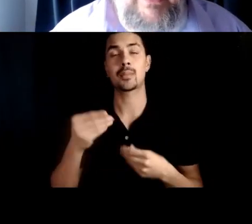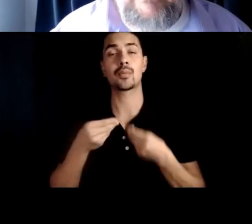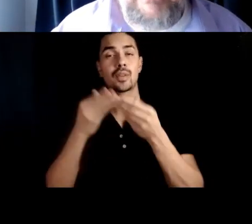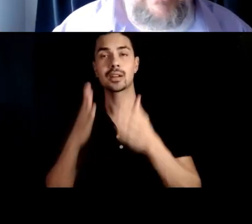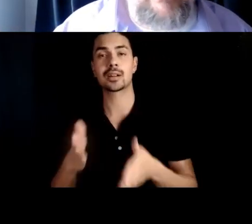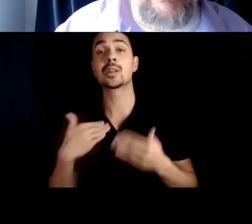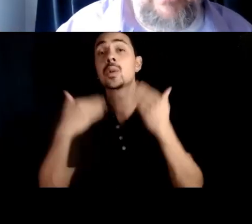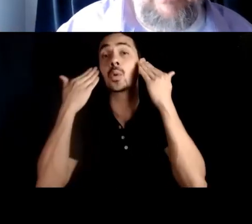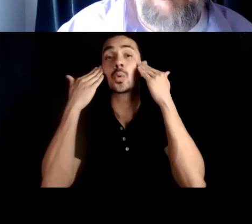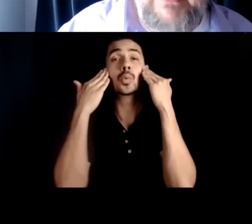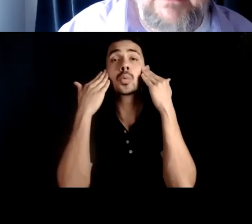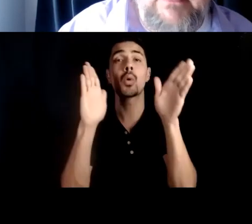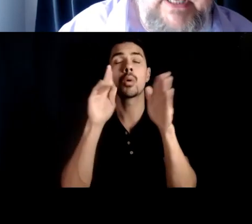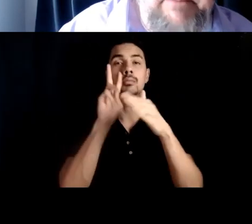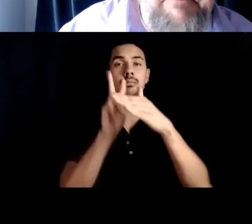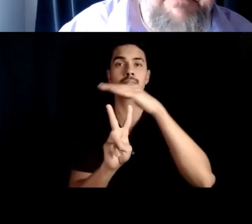and that's kind of a scary place to be.